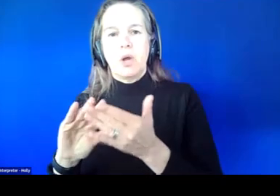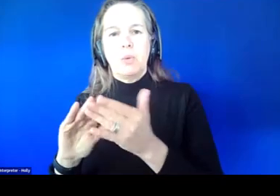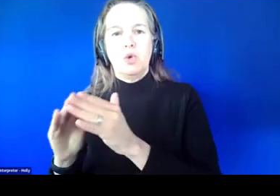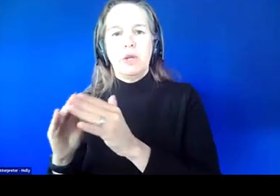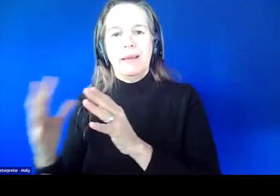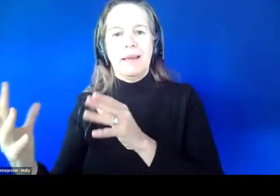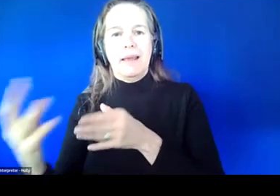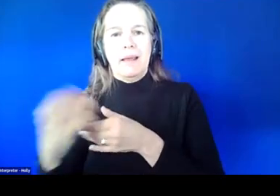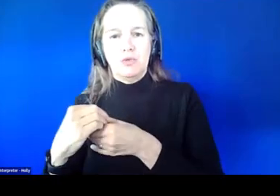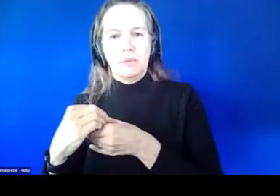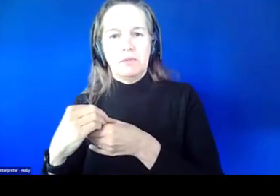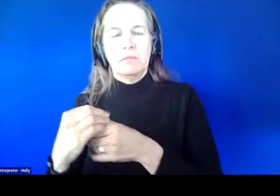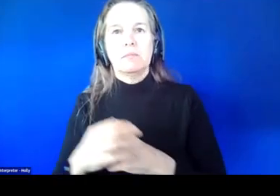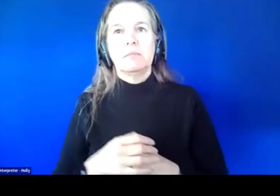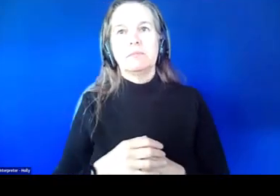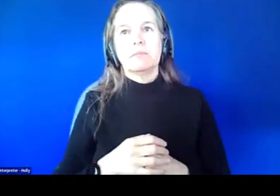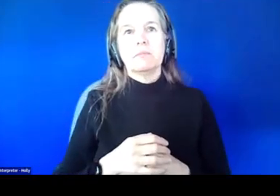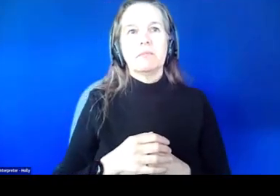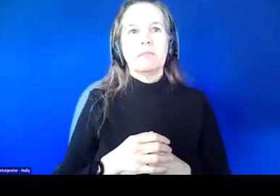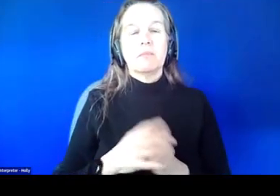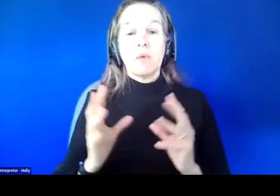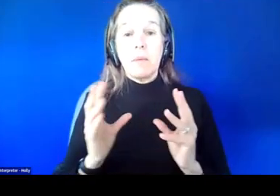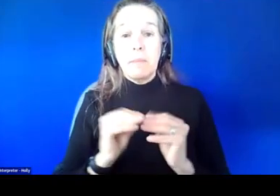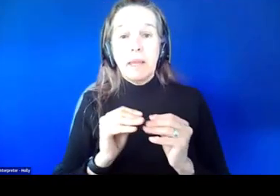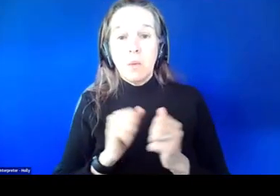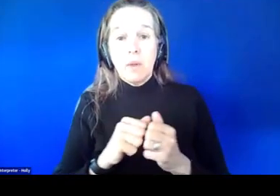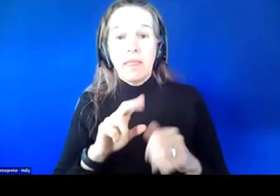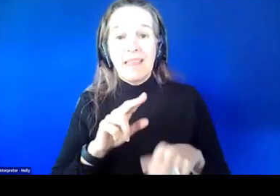where we meet with our tribal nations once a month to